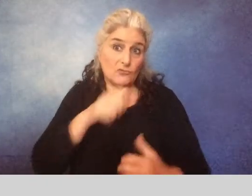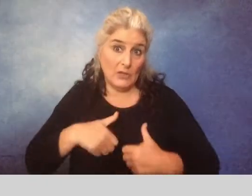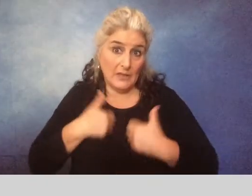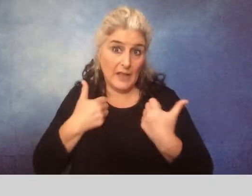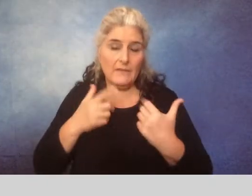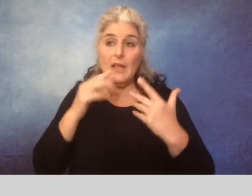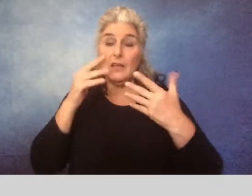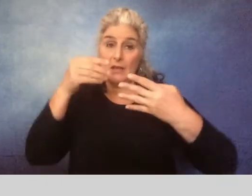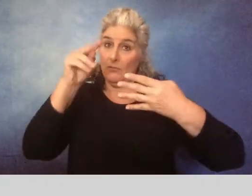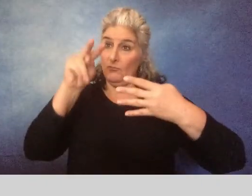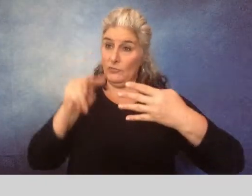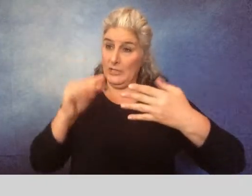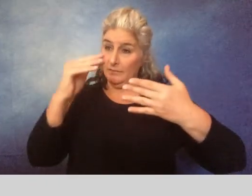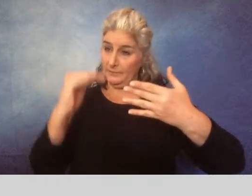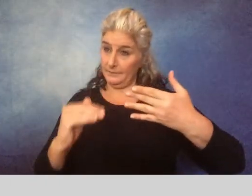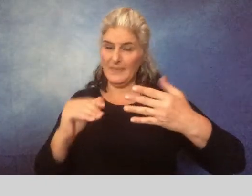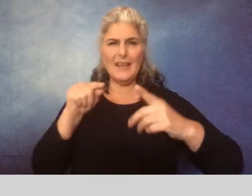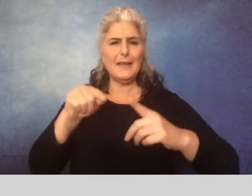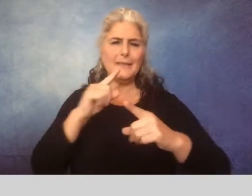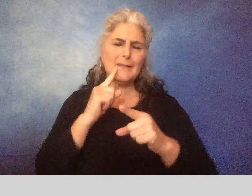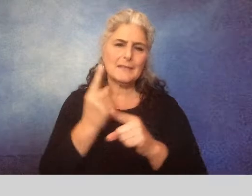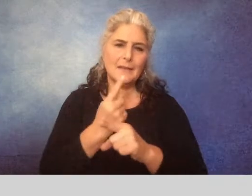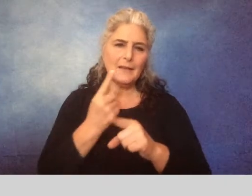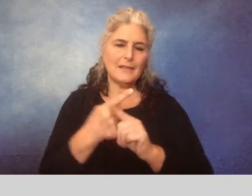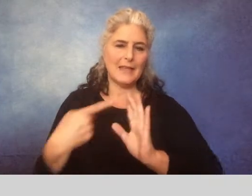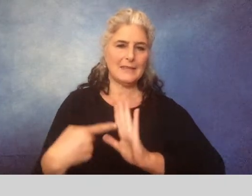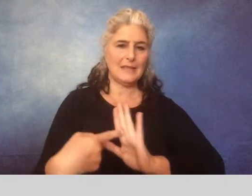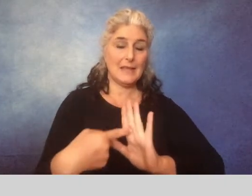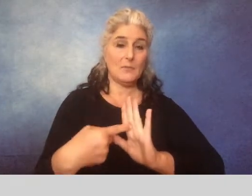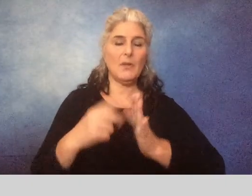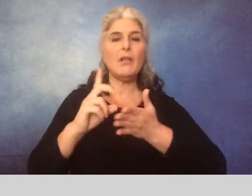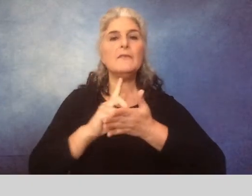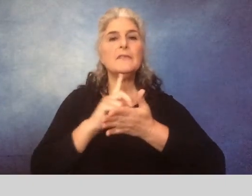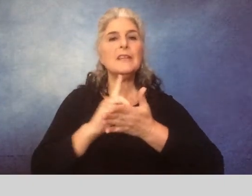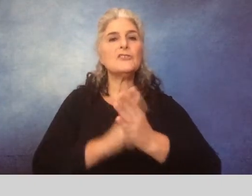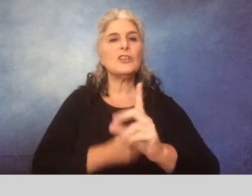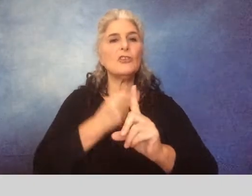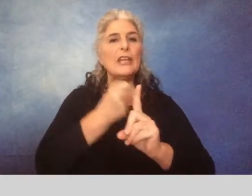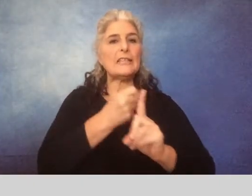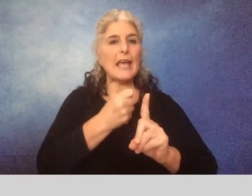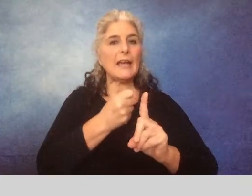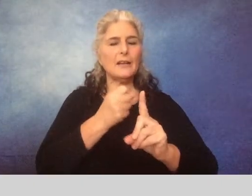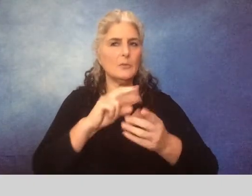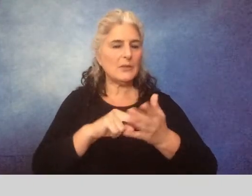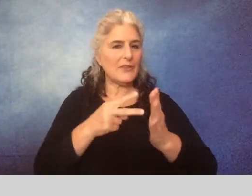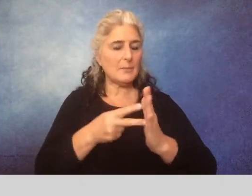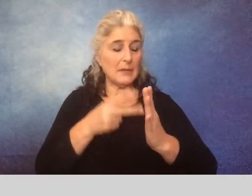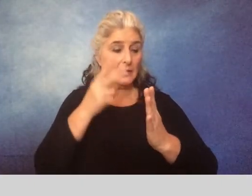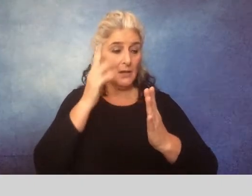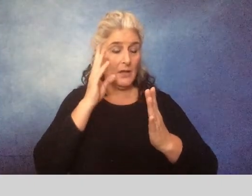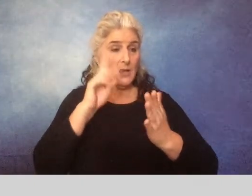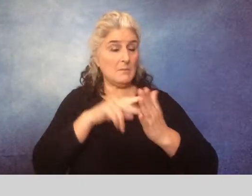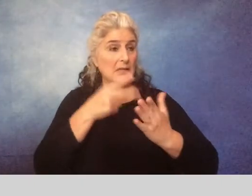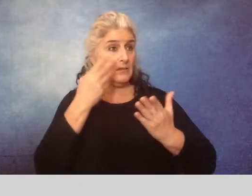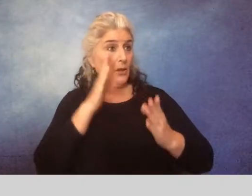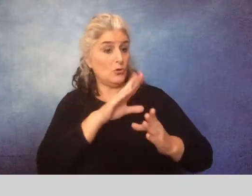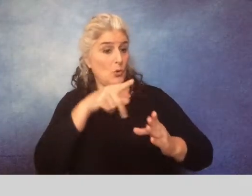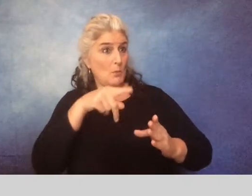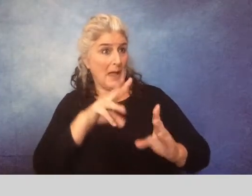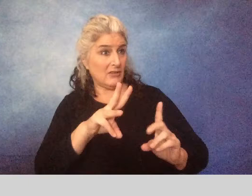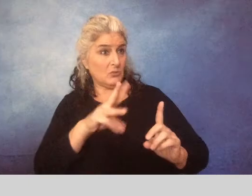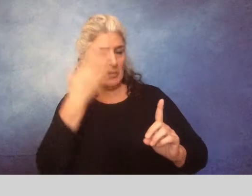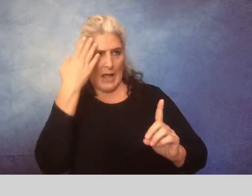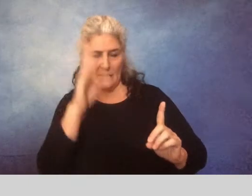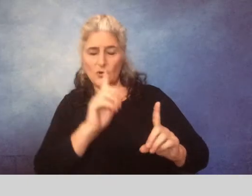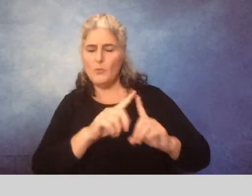This is a classic example of a dictionary attack, which means that I do not know your password, but I'm gonna try to guess your password